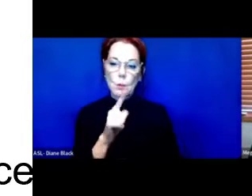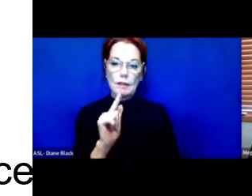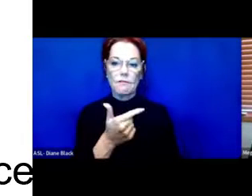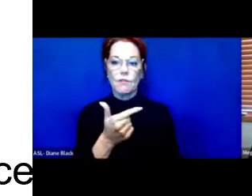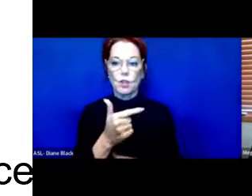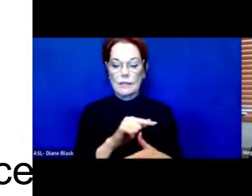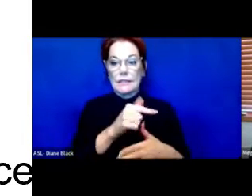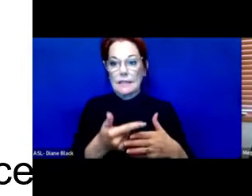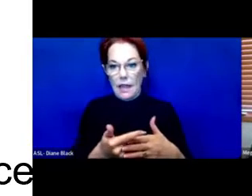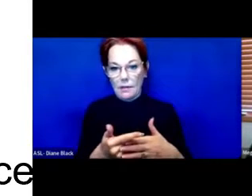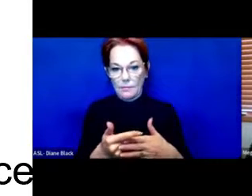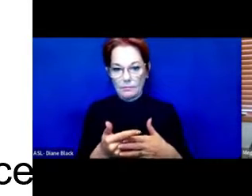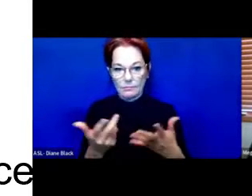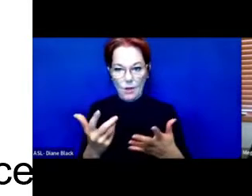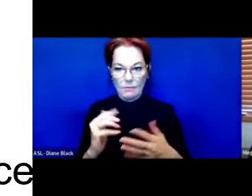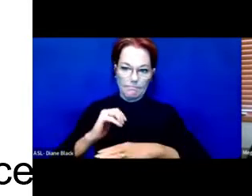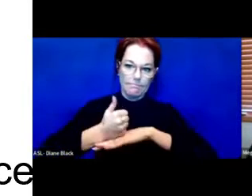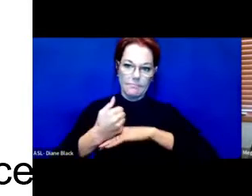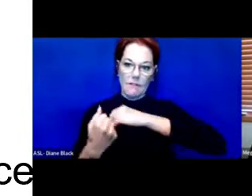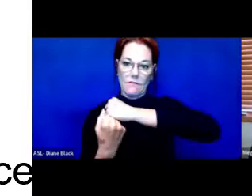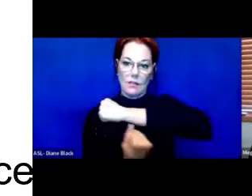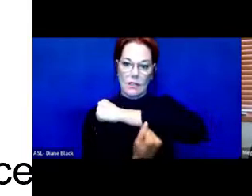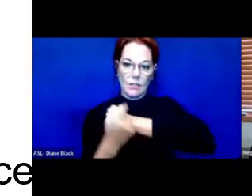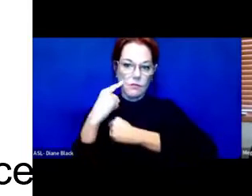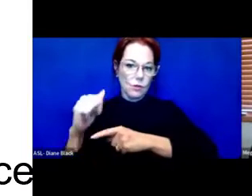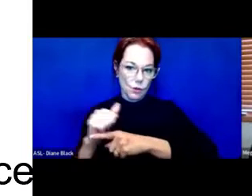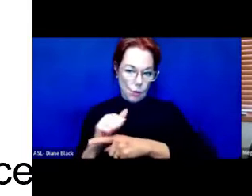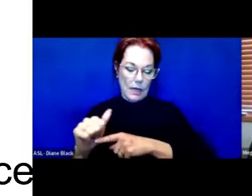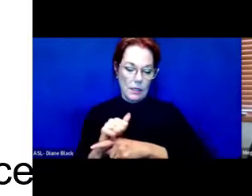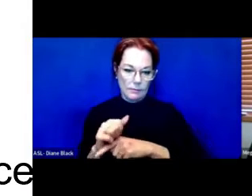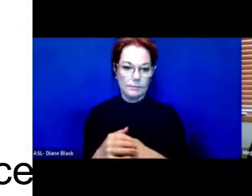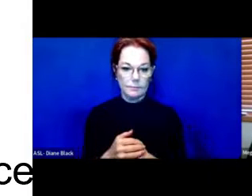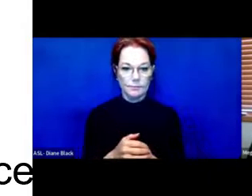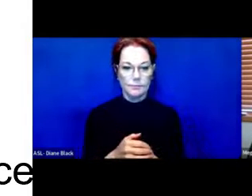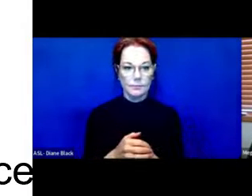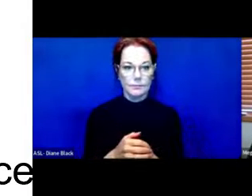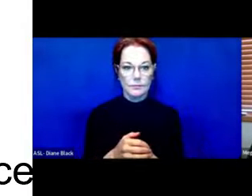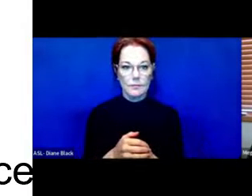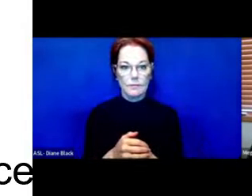in laying the foundation for development of that training and subsequent work in that area. So as many folks I imagine, on this